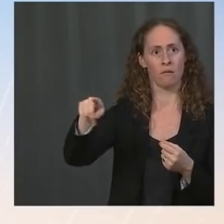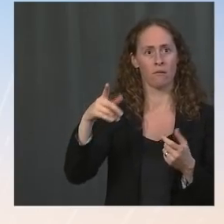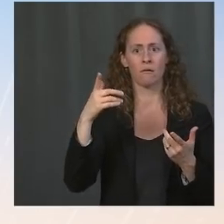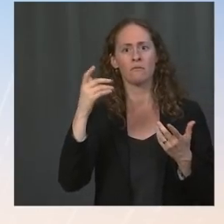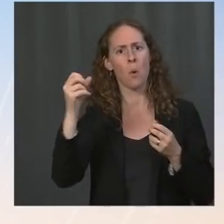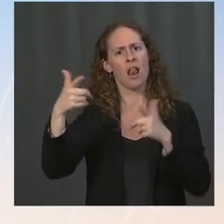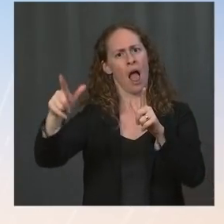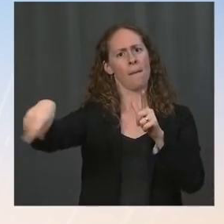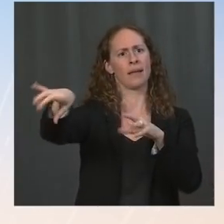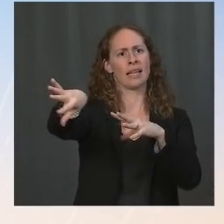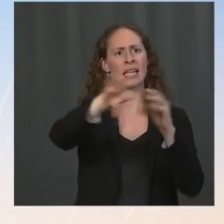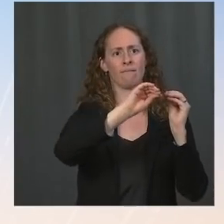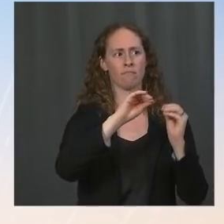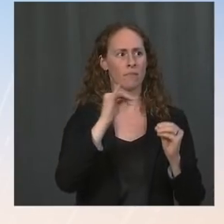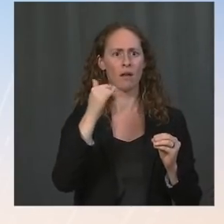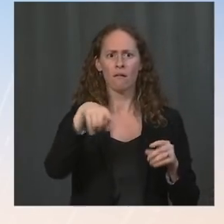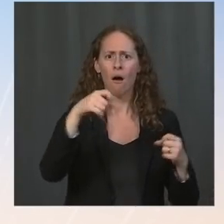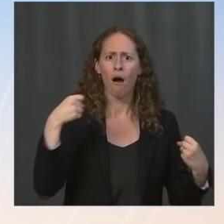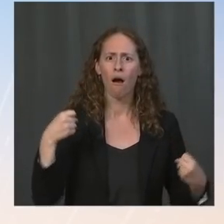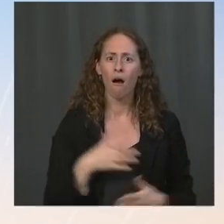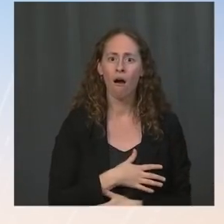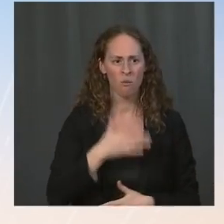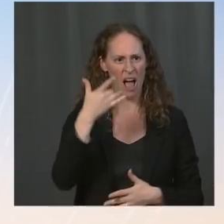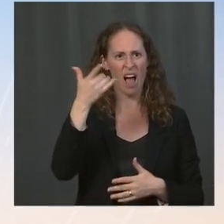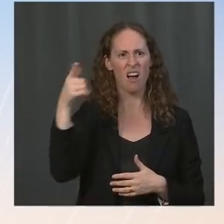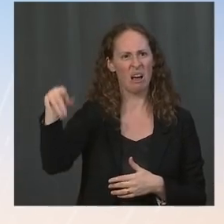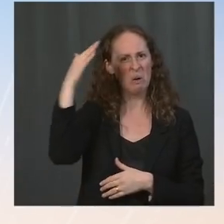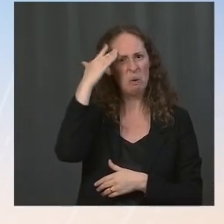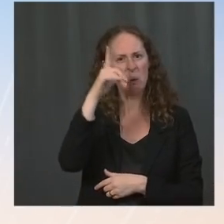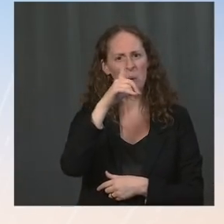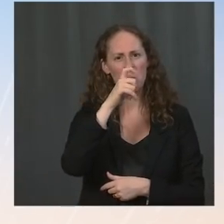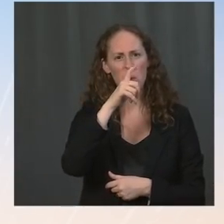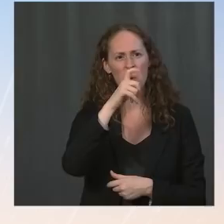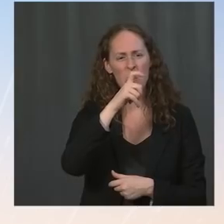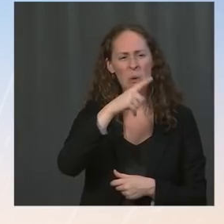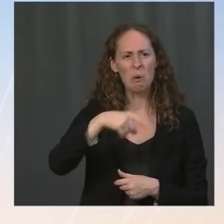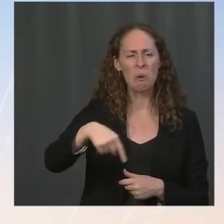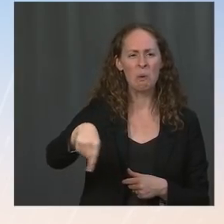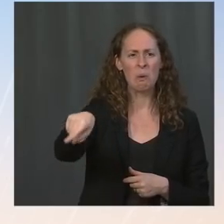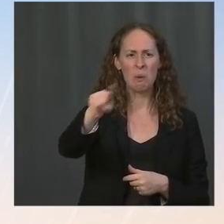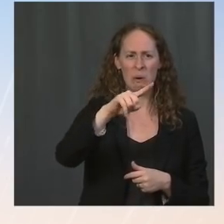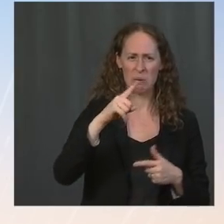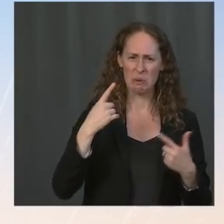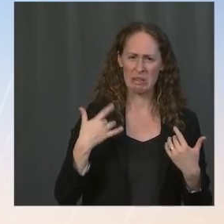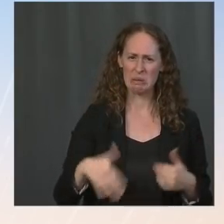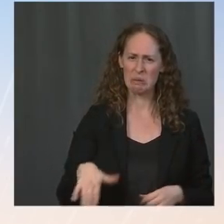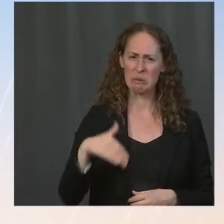don't we sort of owe a group like that -- where we've given out their information, their passport numbers, their names --